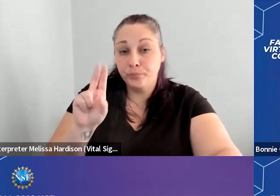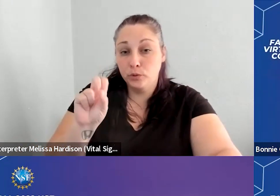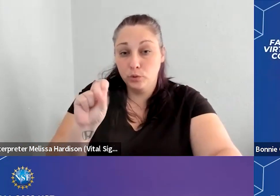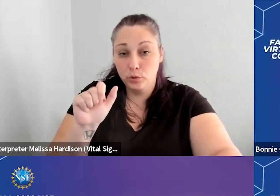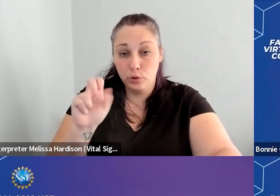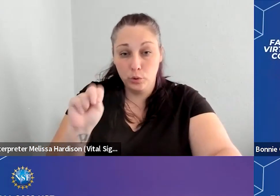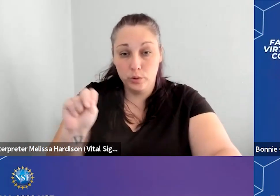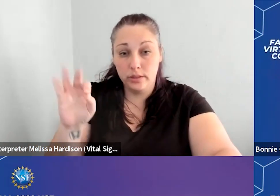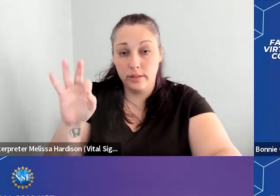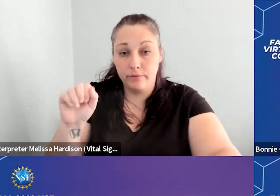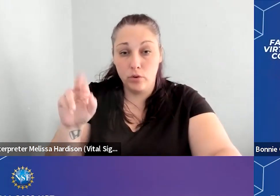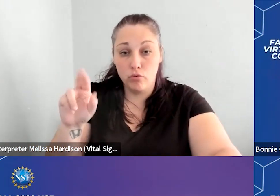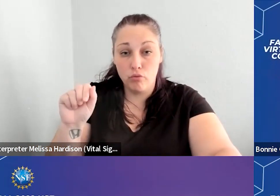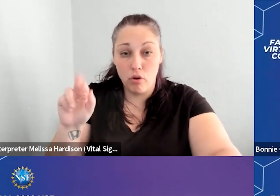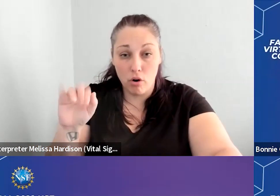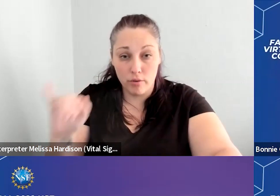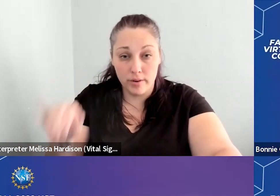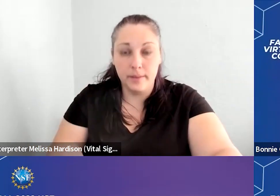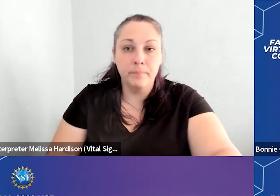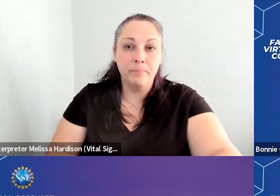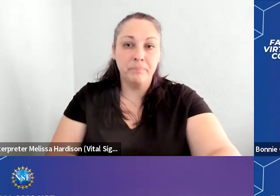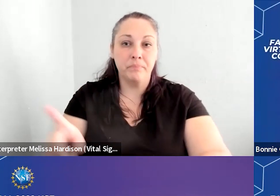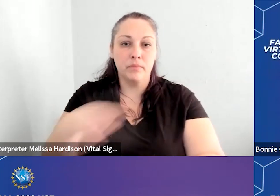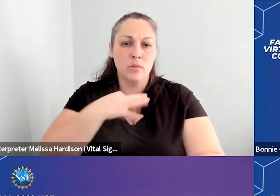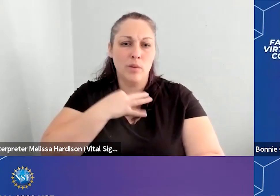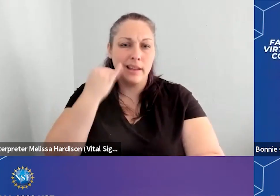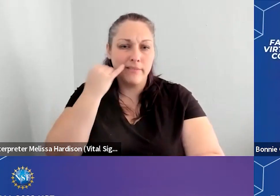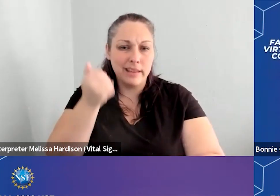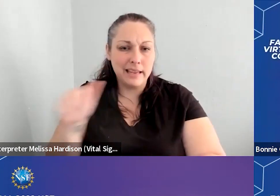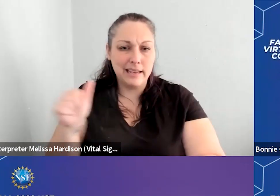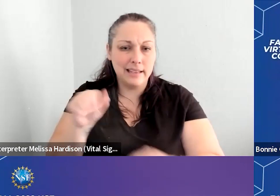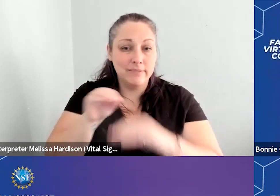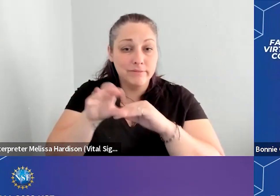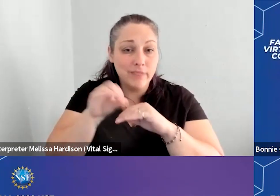She is wondering if there's any advice program staff, you guys can share